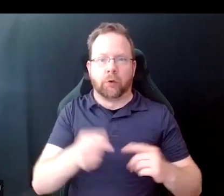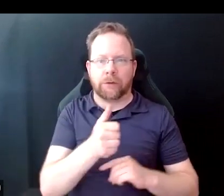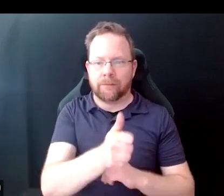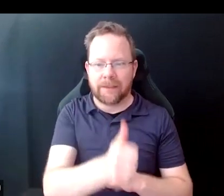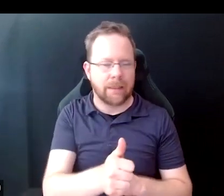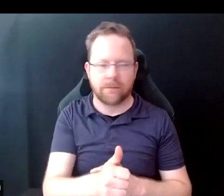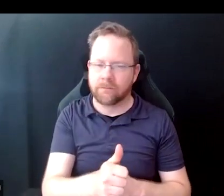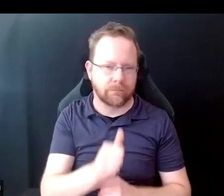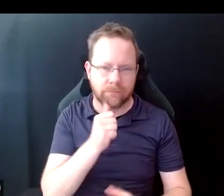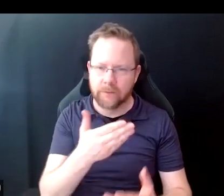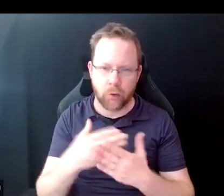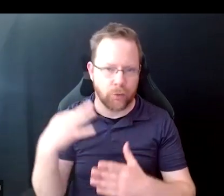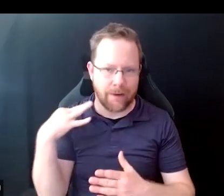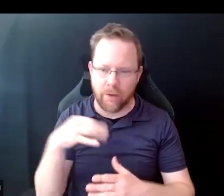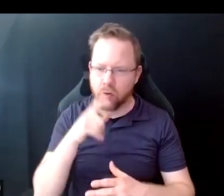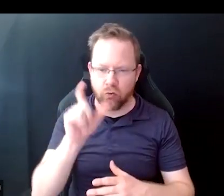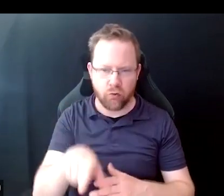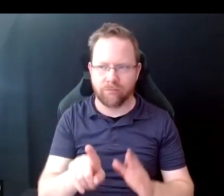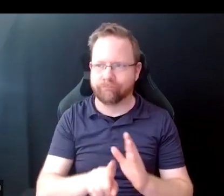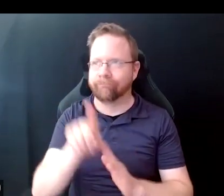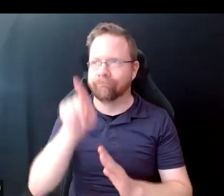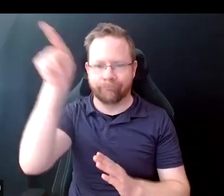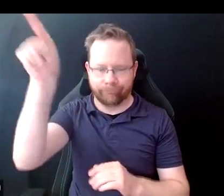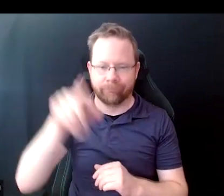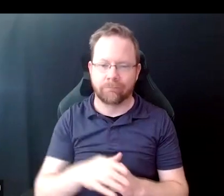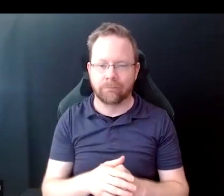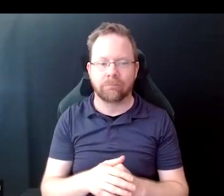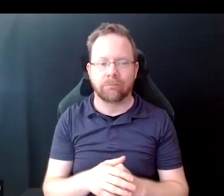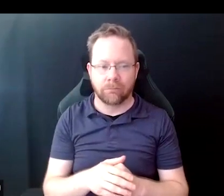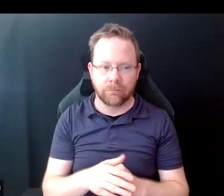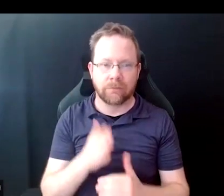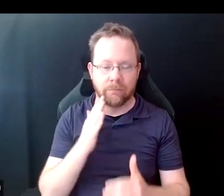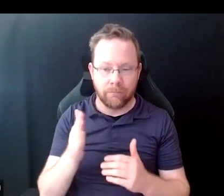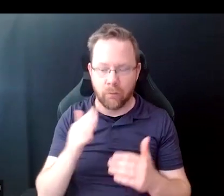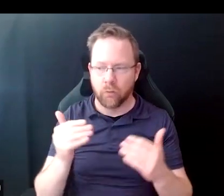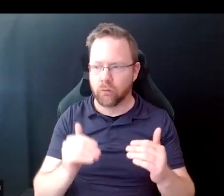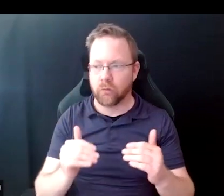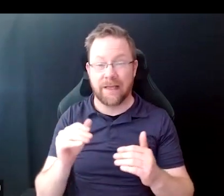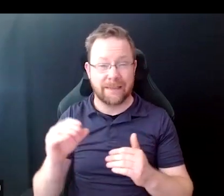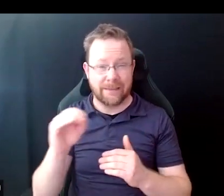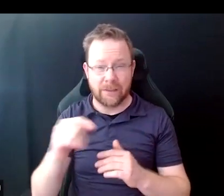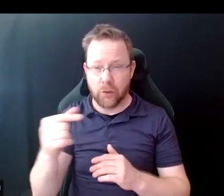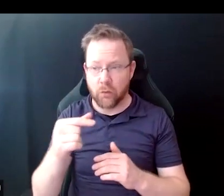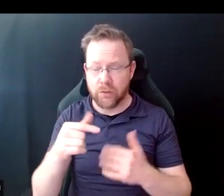to fly to space because they would be differentially affected perhaps by the G-forces of liftoff.